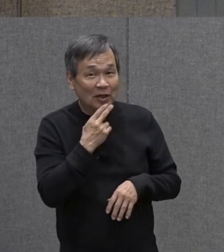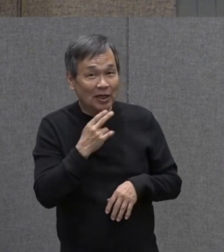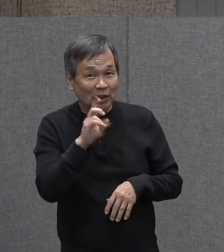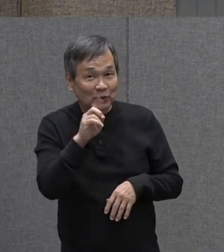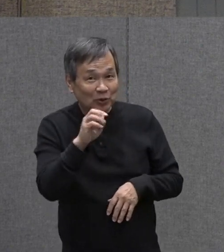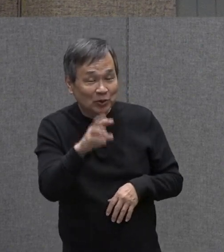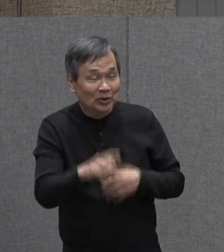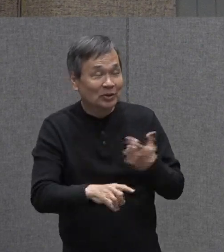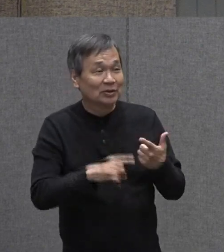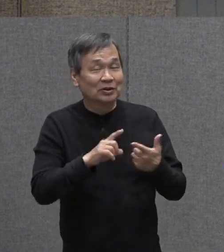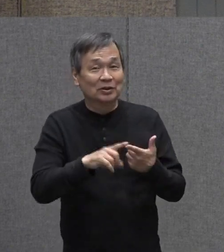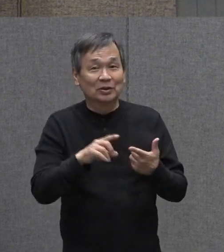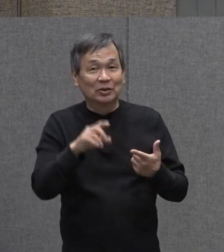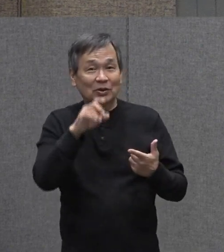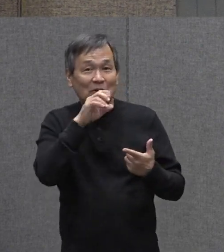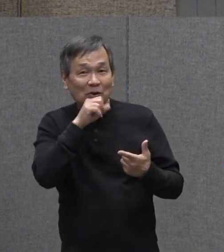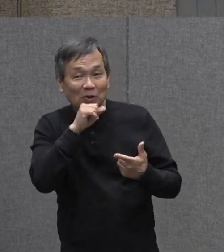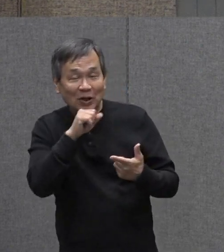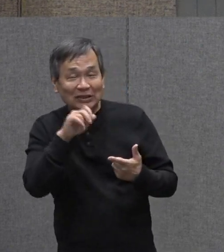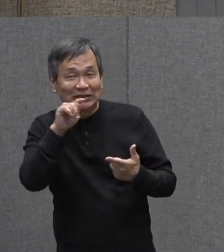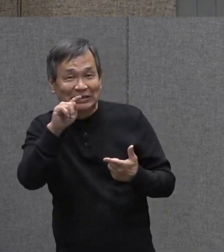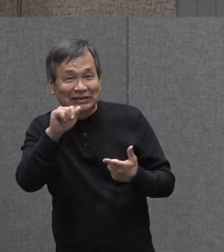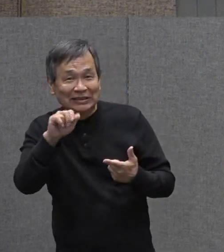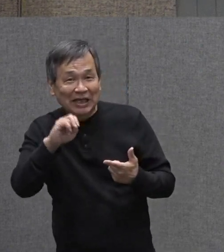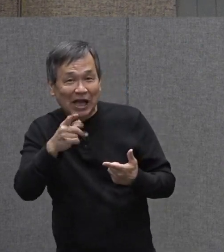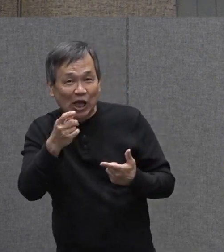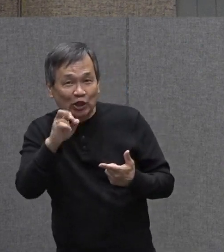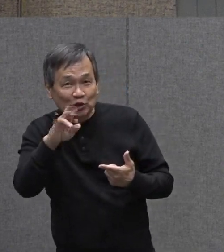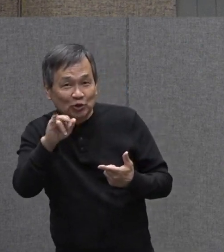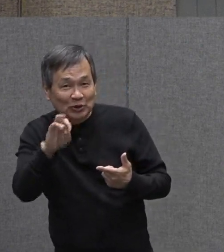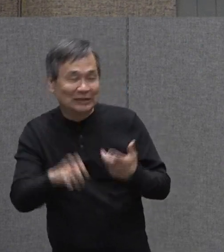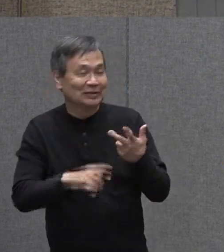an orange tangerine, a yellow banana.